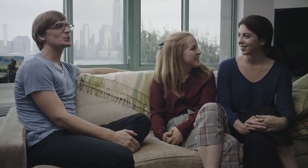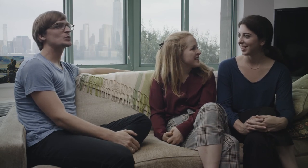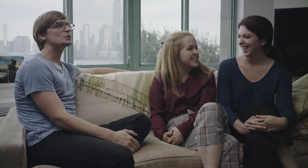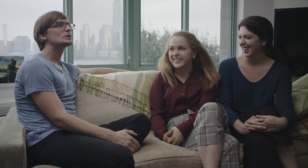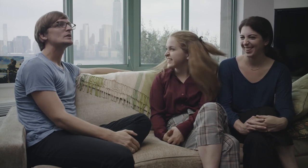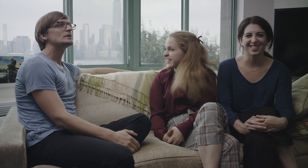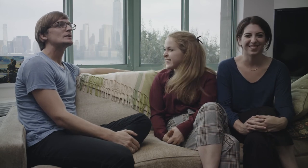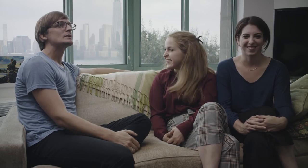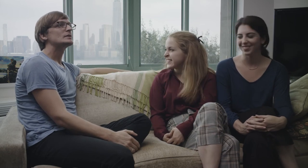Ooh.